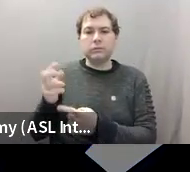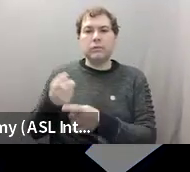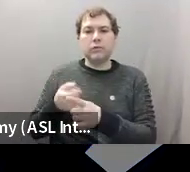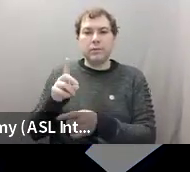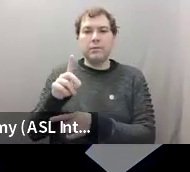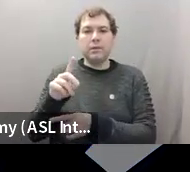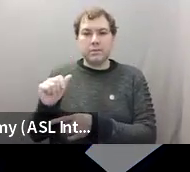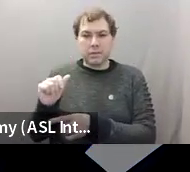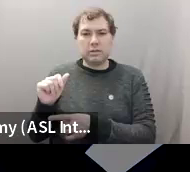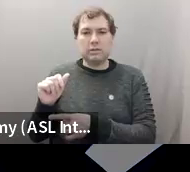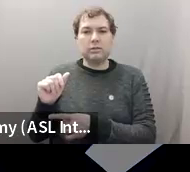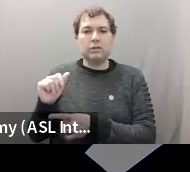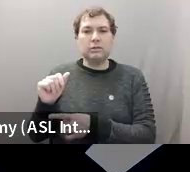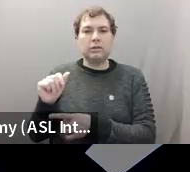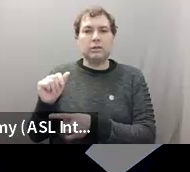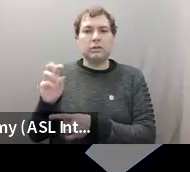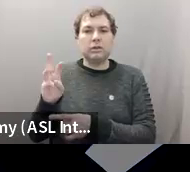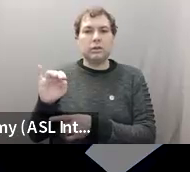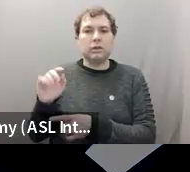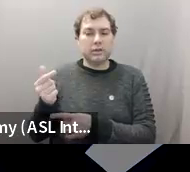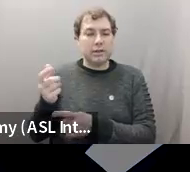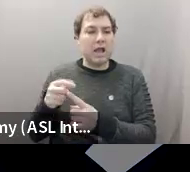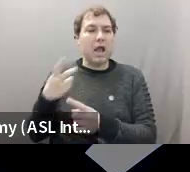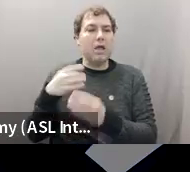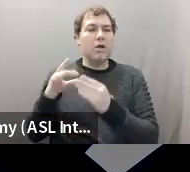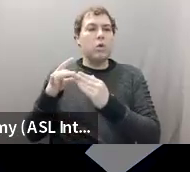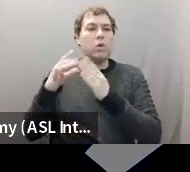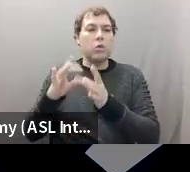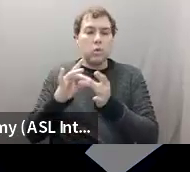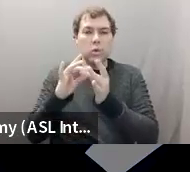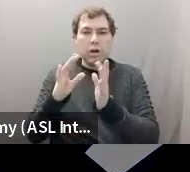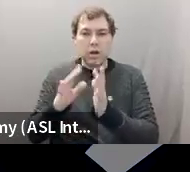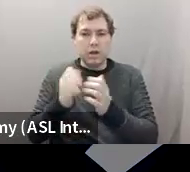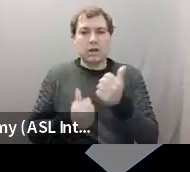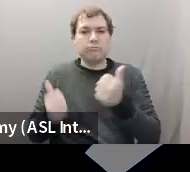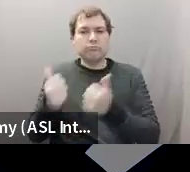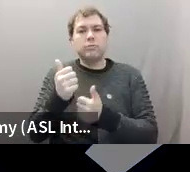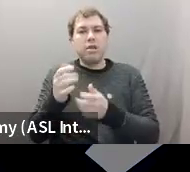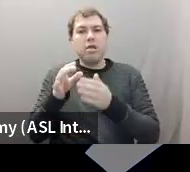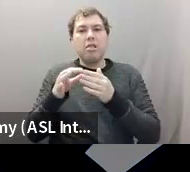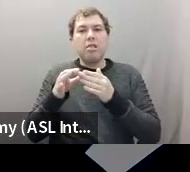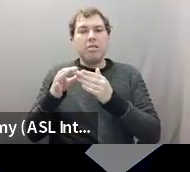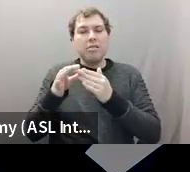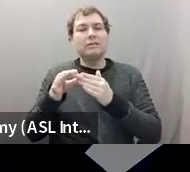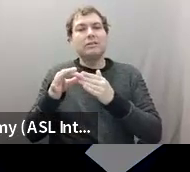james turner: I am the volunteer Coordinator, Administrative james turner: Lead Supervisor here.